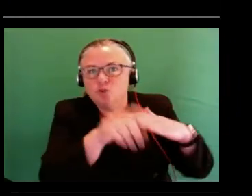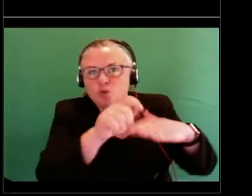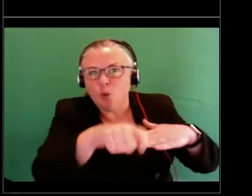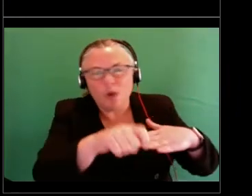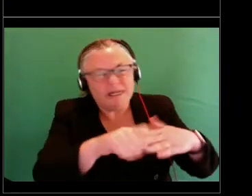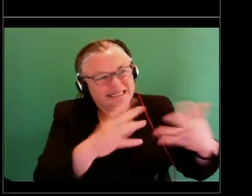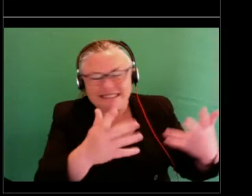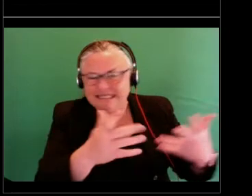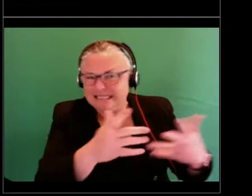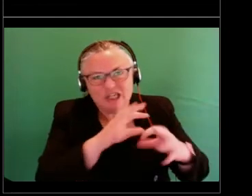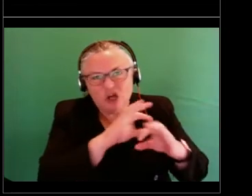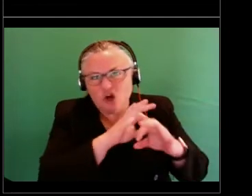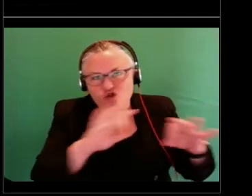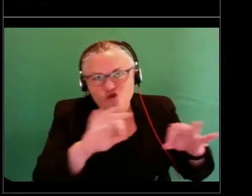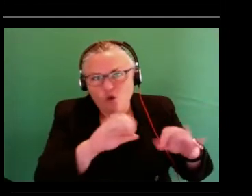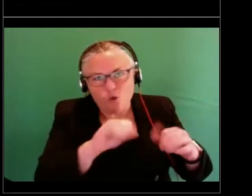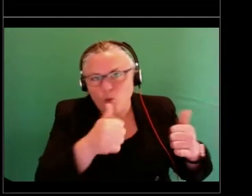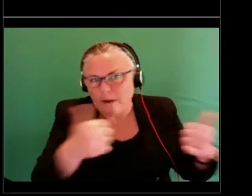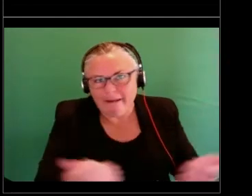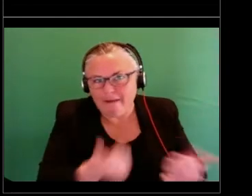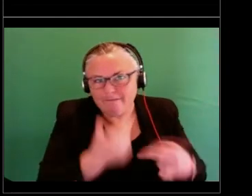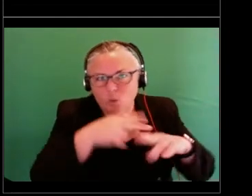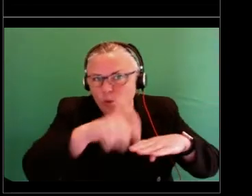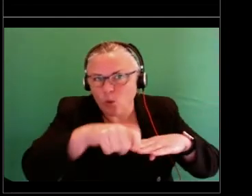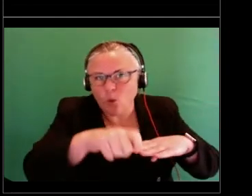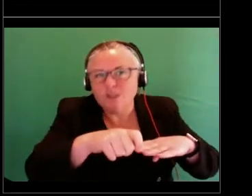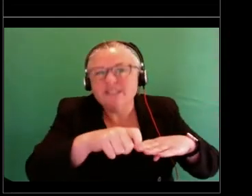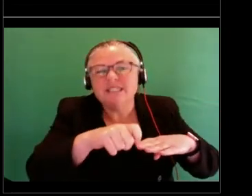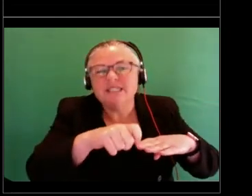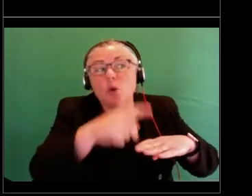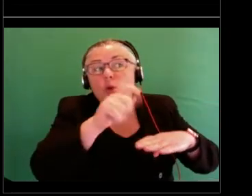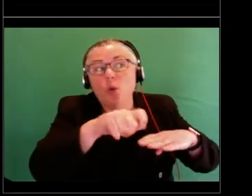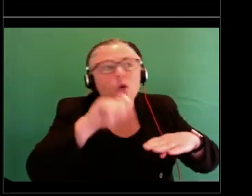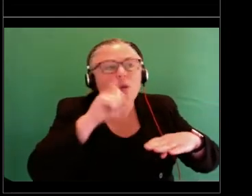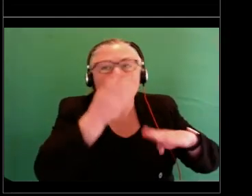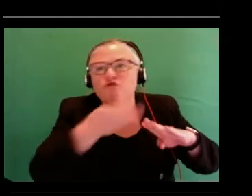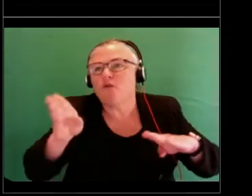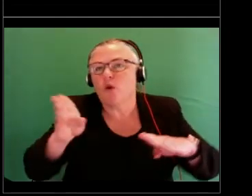Of course our advice lawyers, throughout the organisation, we have a variety of different clinics, our regional offices have advice clinics.